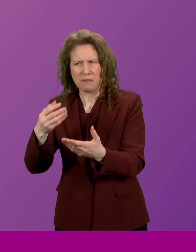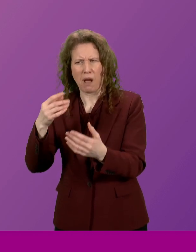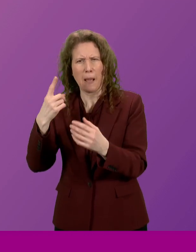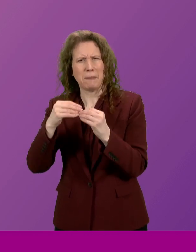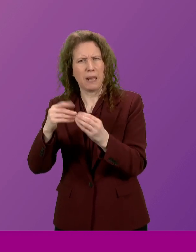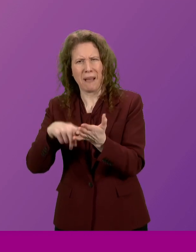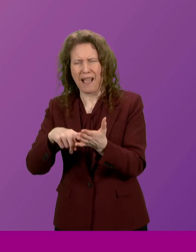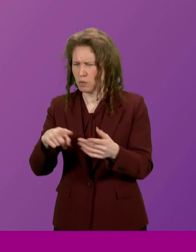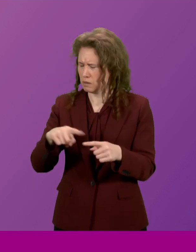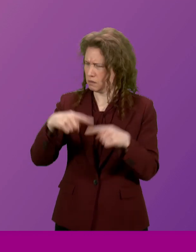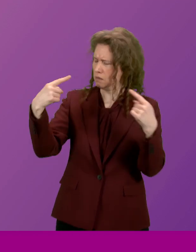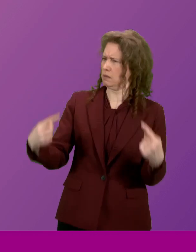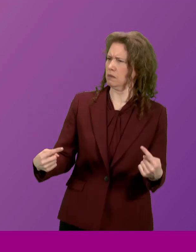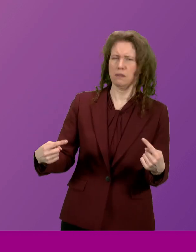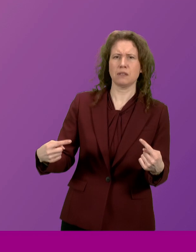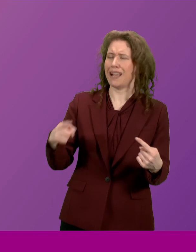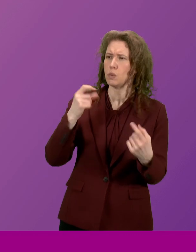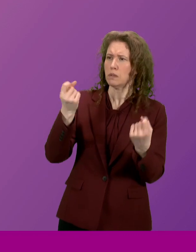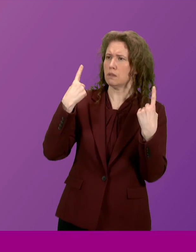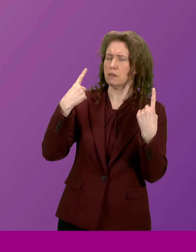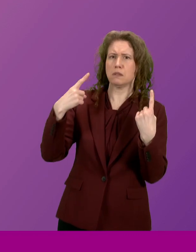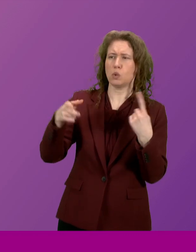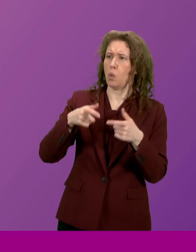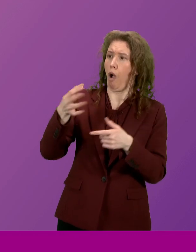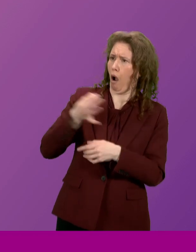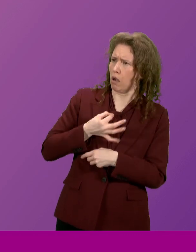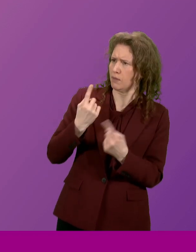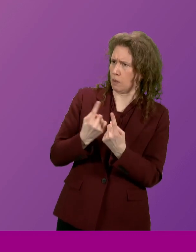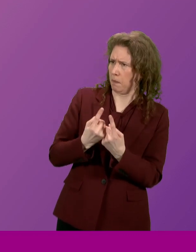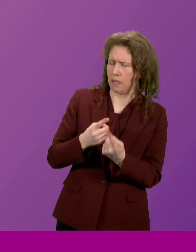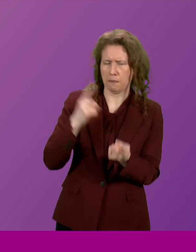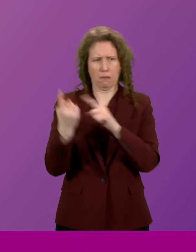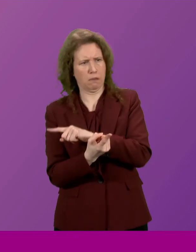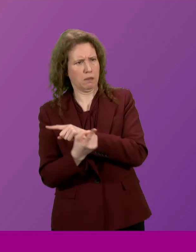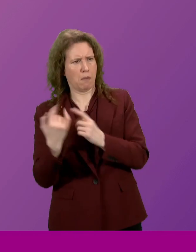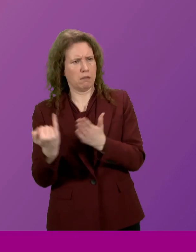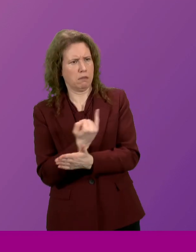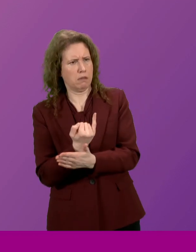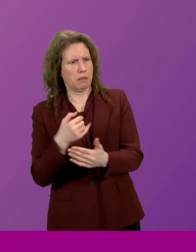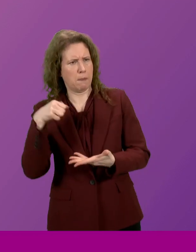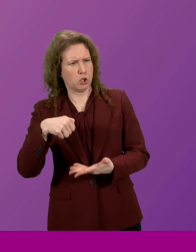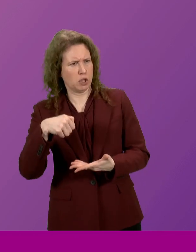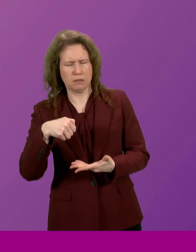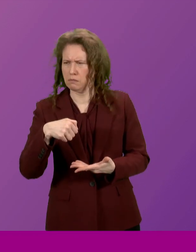completely and utterly incoherent. If Mr Whittle wants to make sure that the Government puts